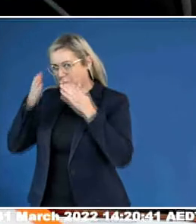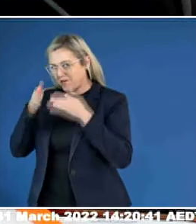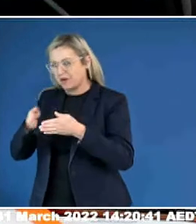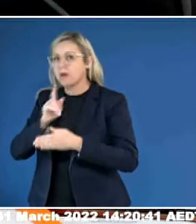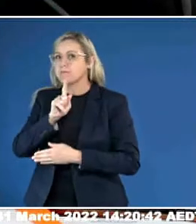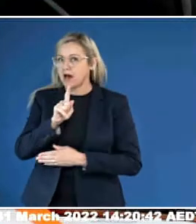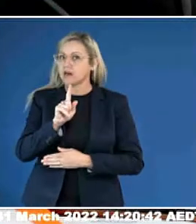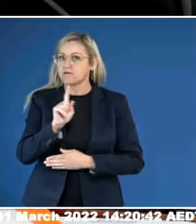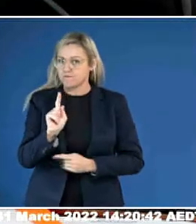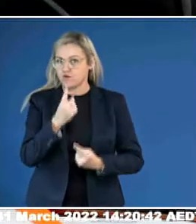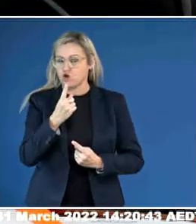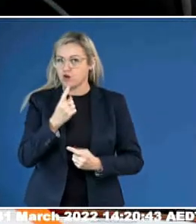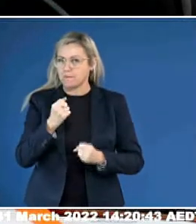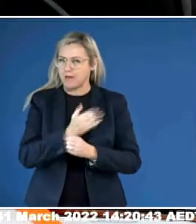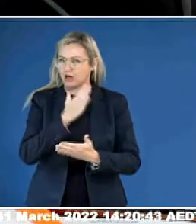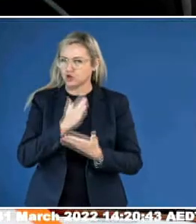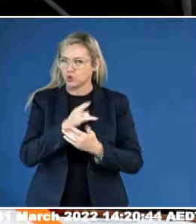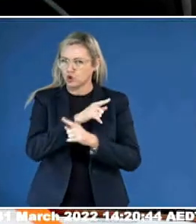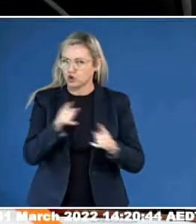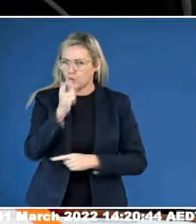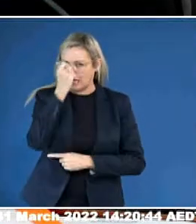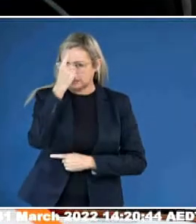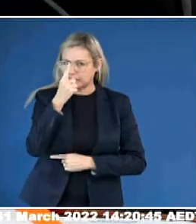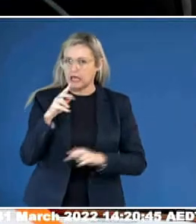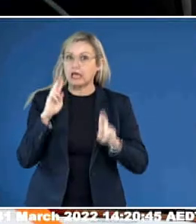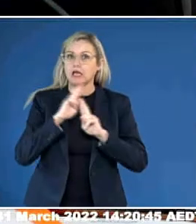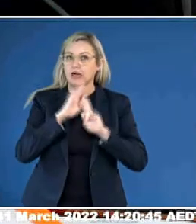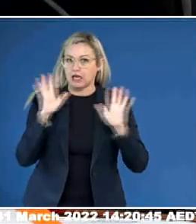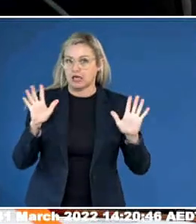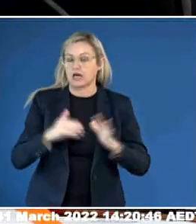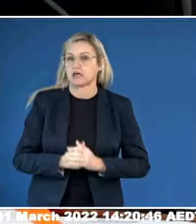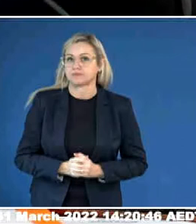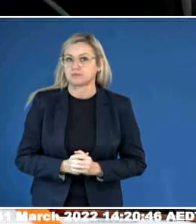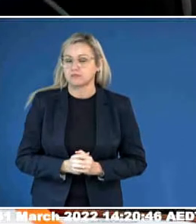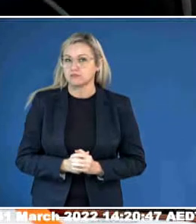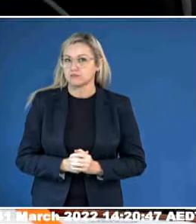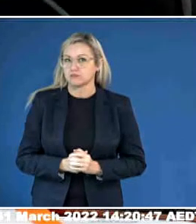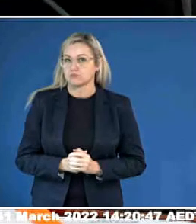But I think I need to make it very clear that, for many of us, our domestic